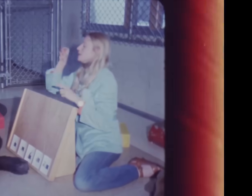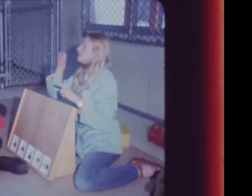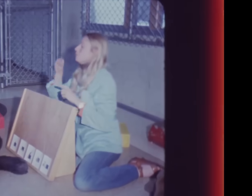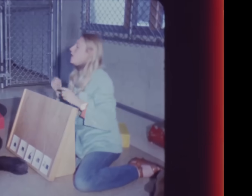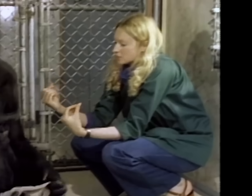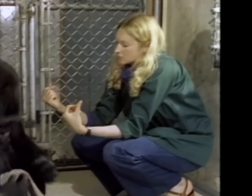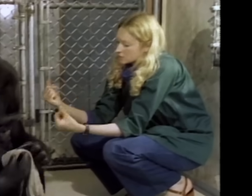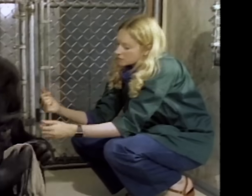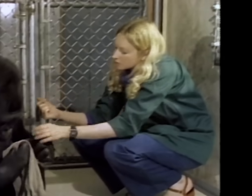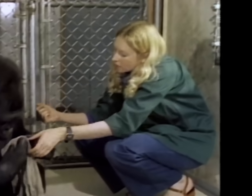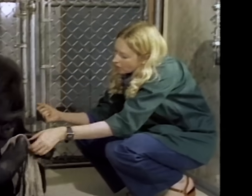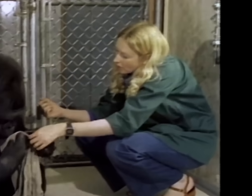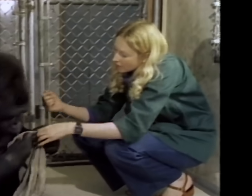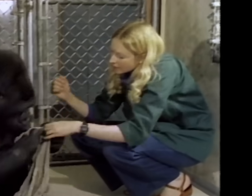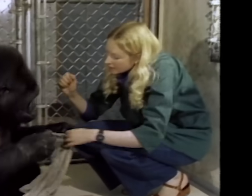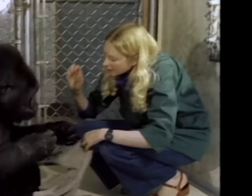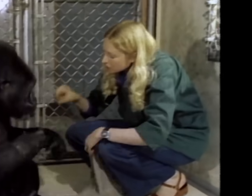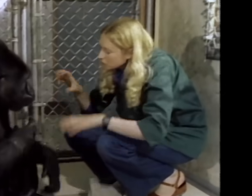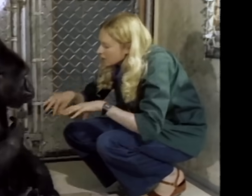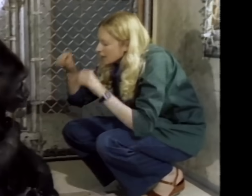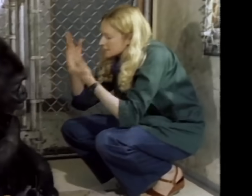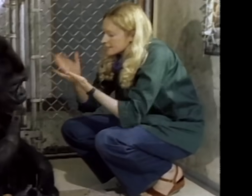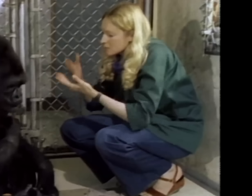So. If apes really could acquire language to the level that Koko did,